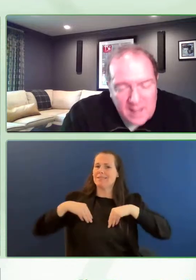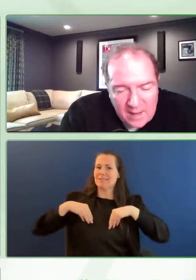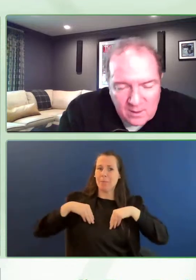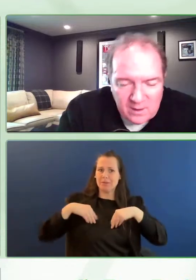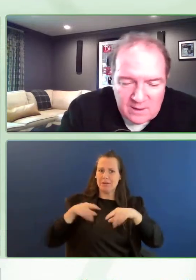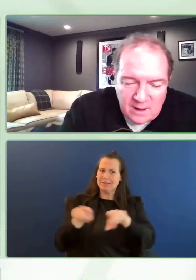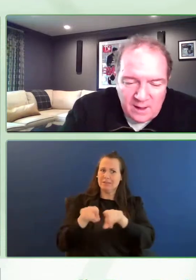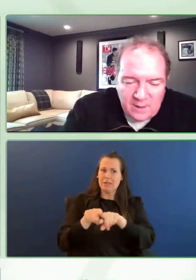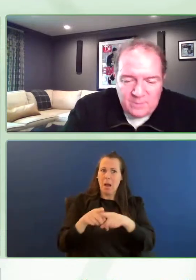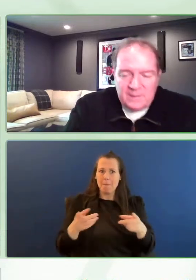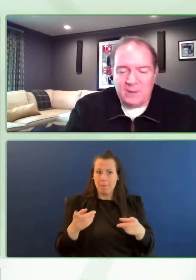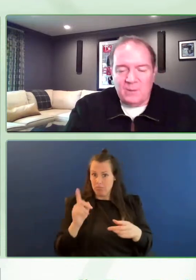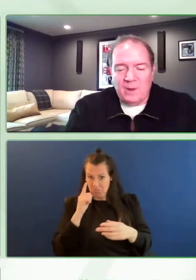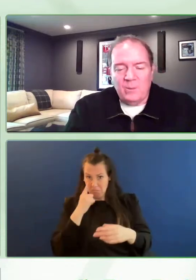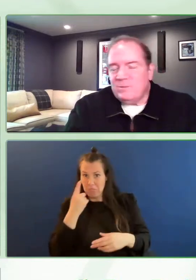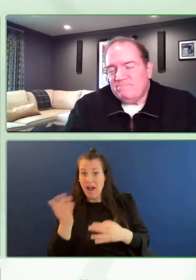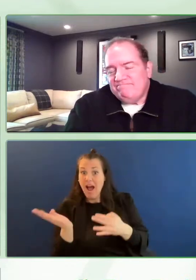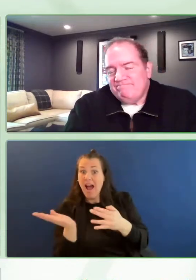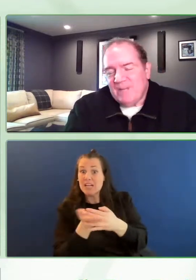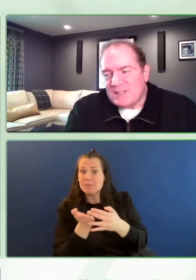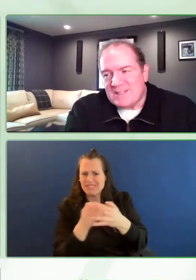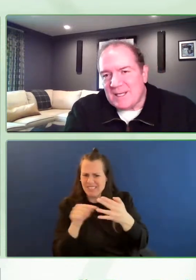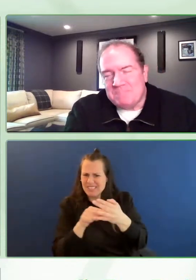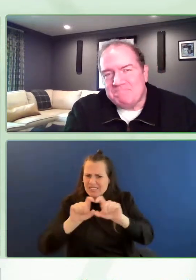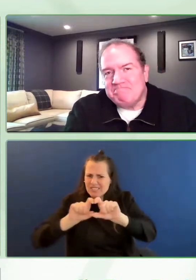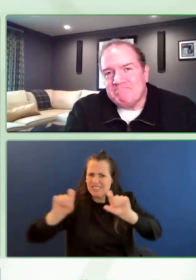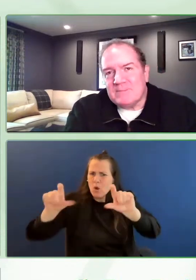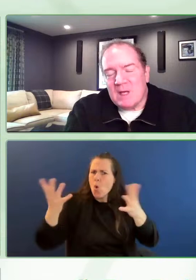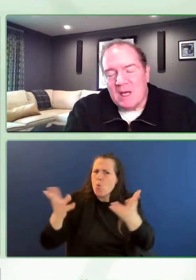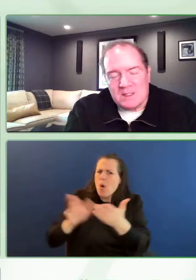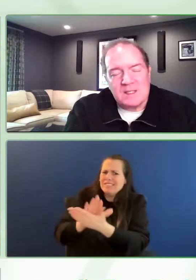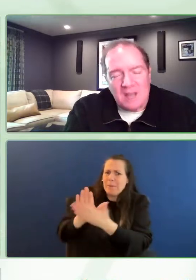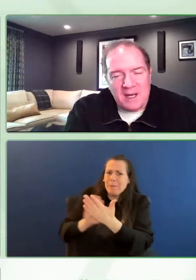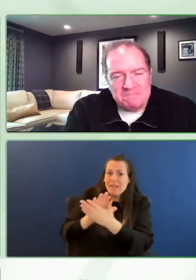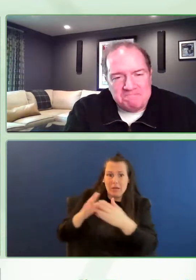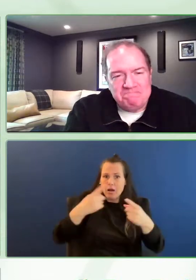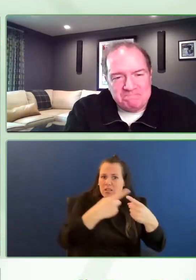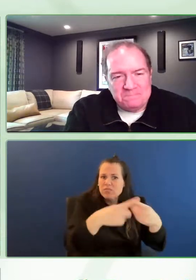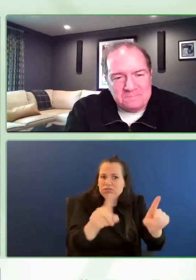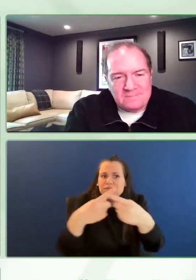work together, and it's exciting.